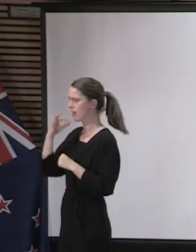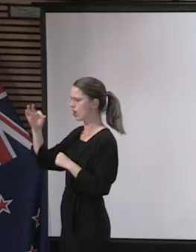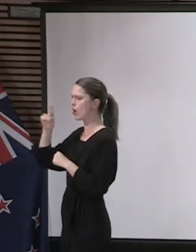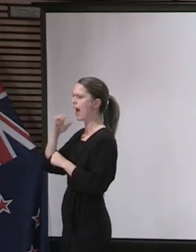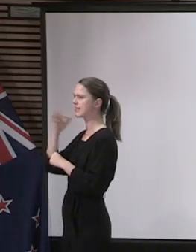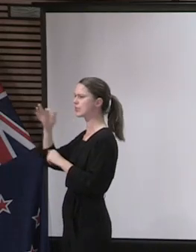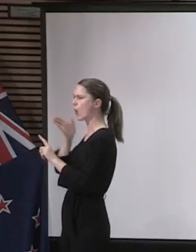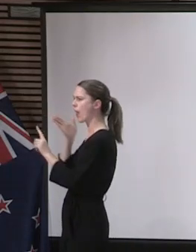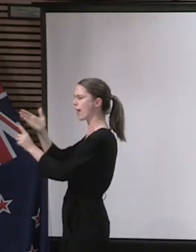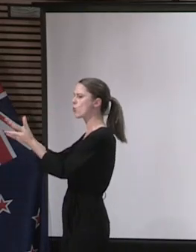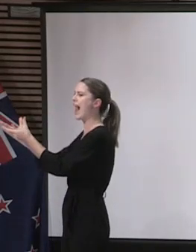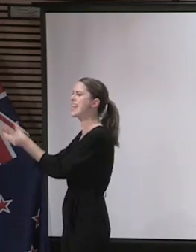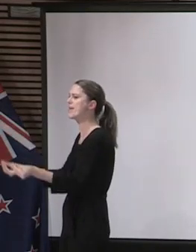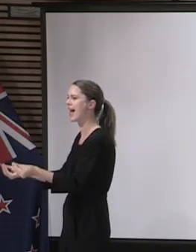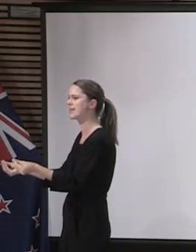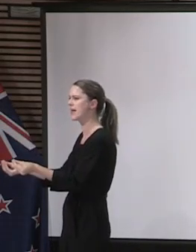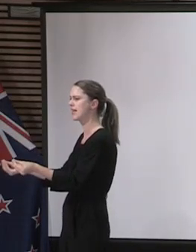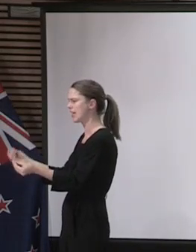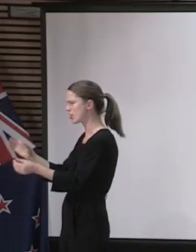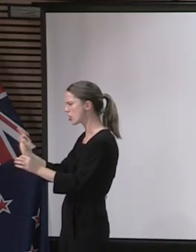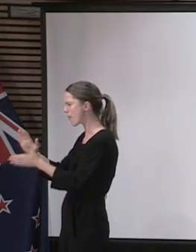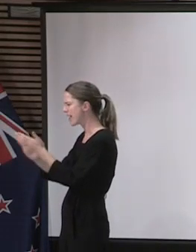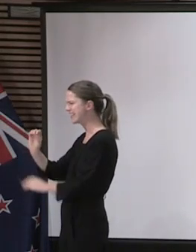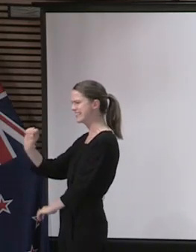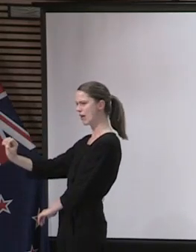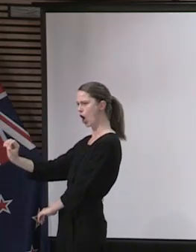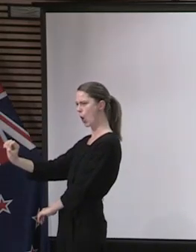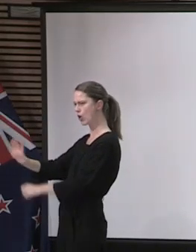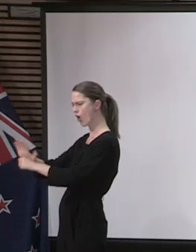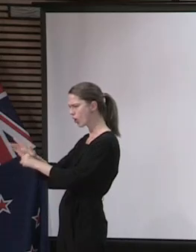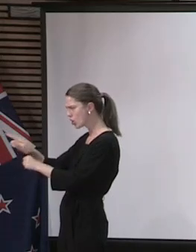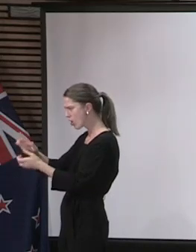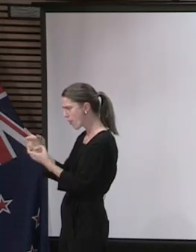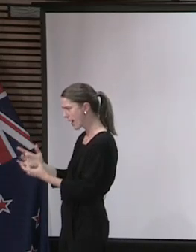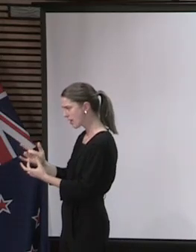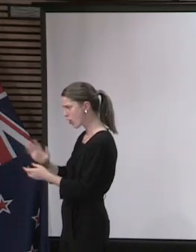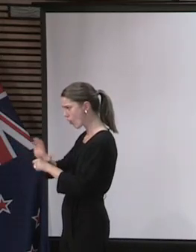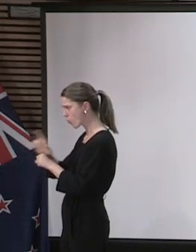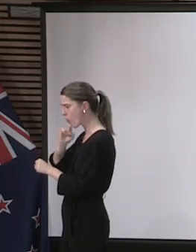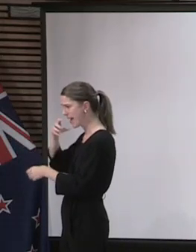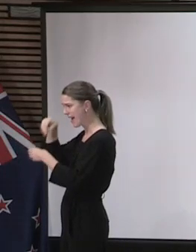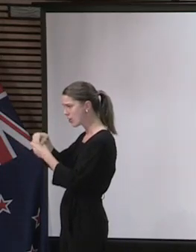do, though though. We are very, open about that.